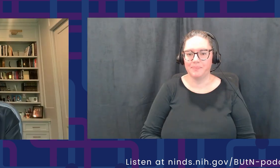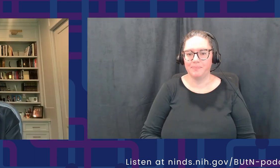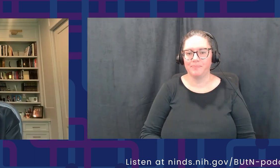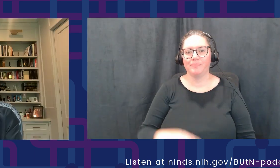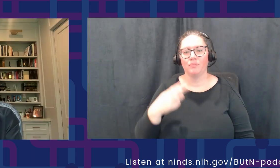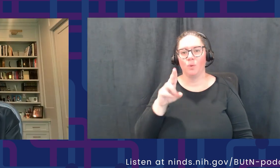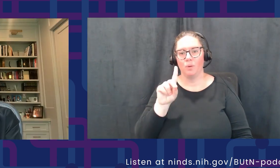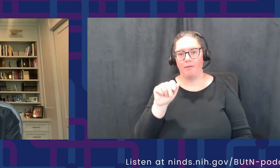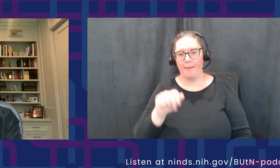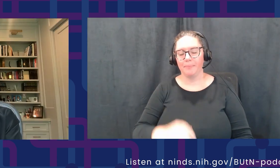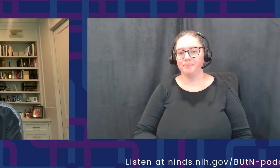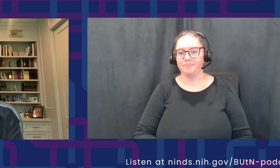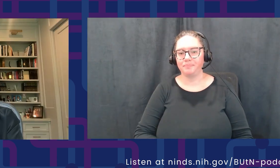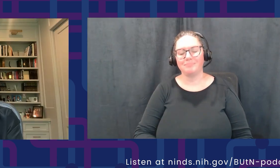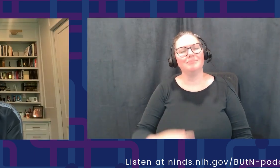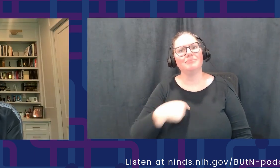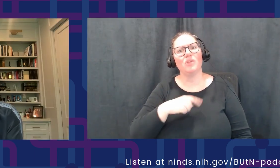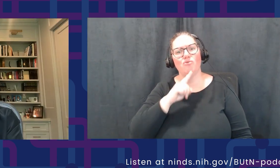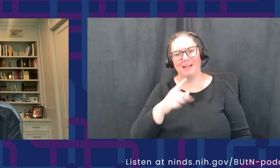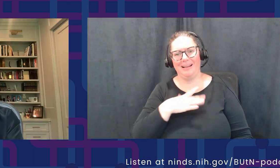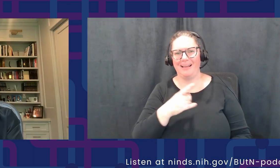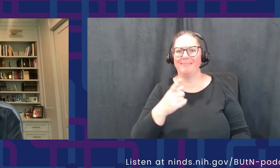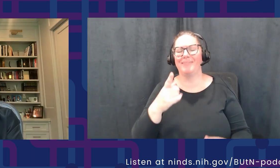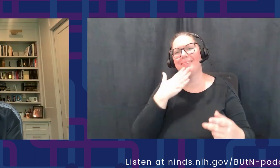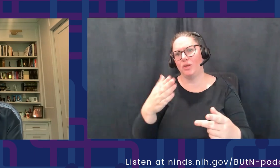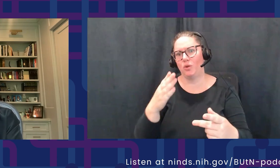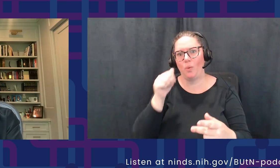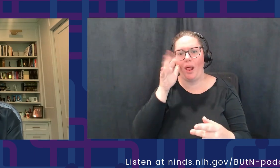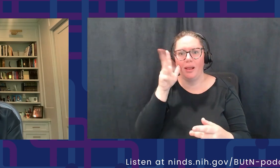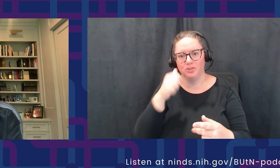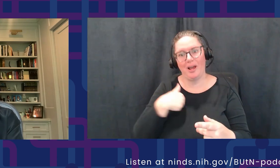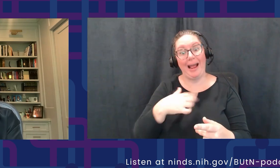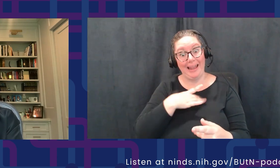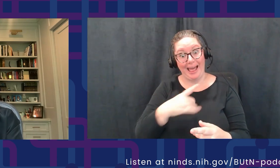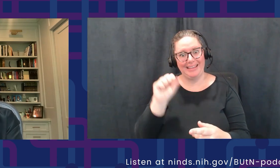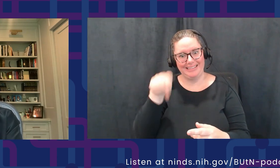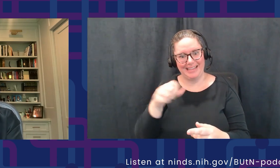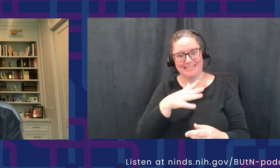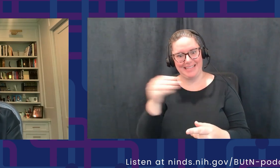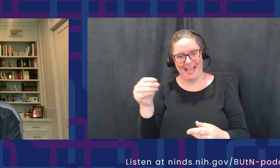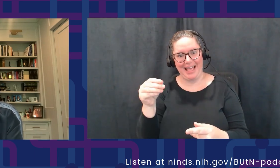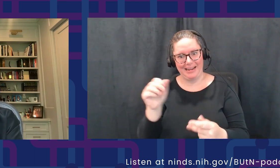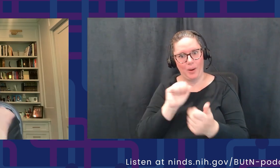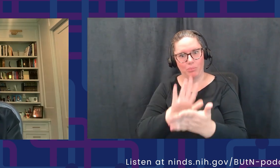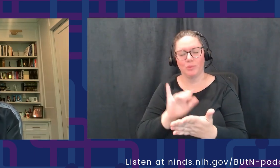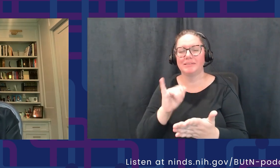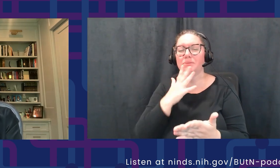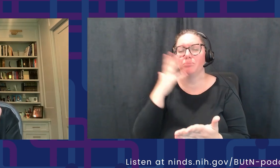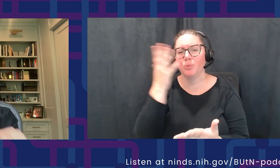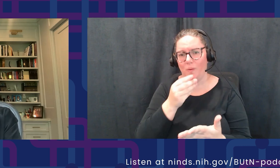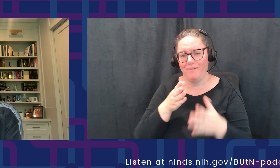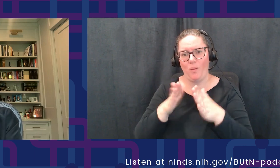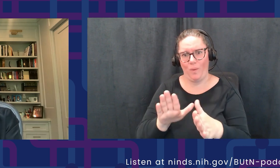Huda Zoghbi: Yeah, I like, really like, thank you, Alicia, I like the "Yes, and" approach. That's a beautiful way of putting it.